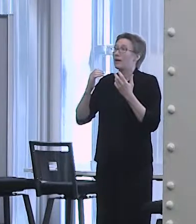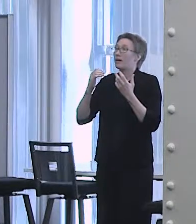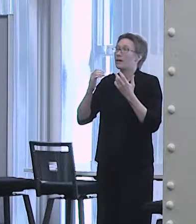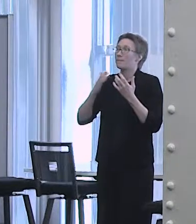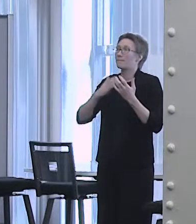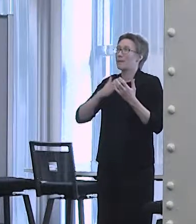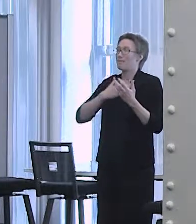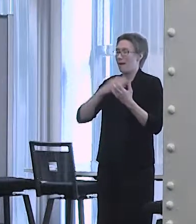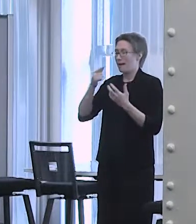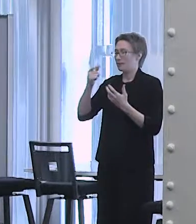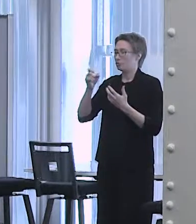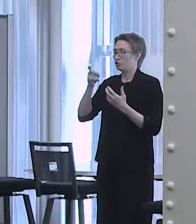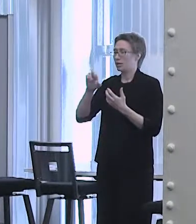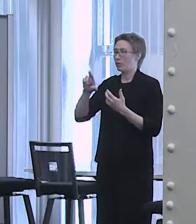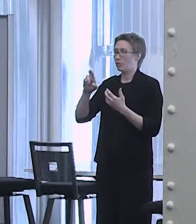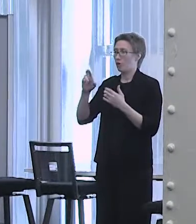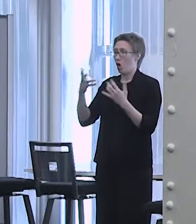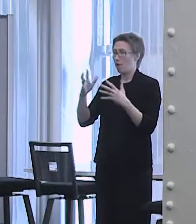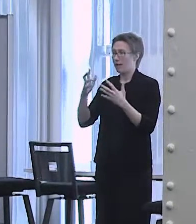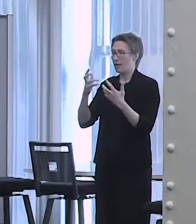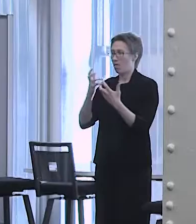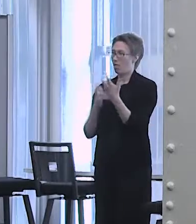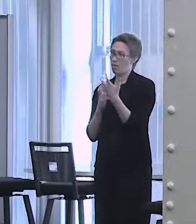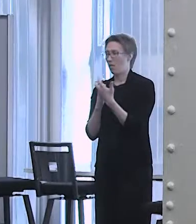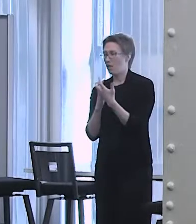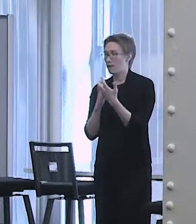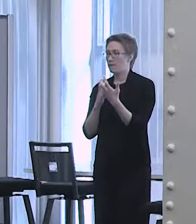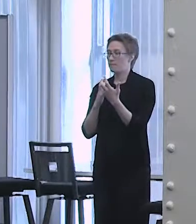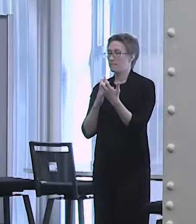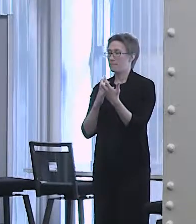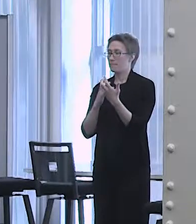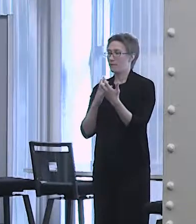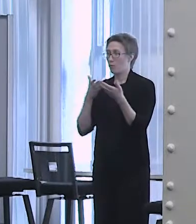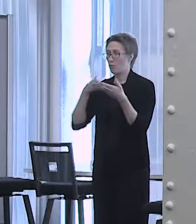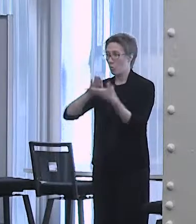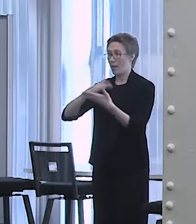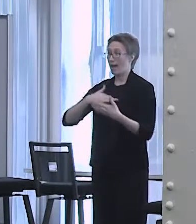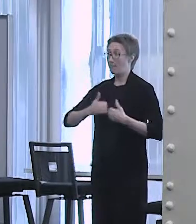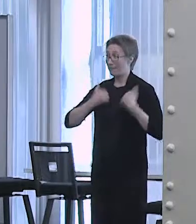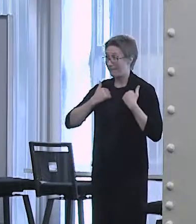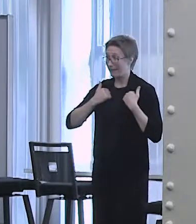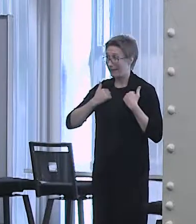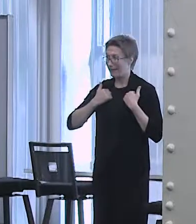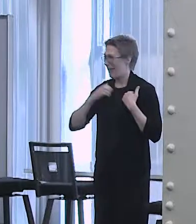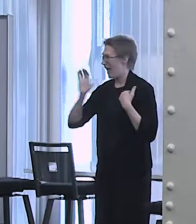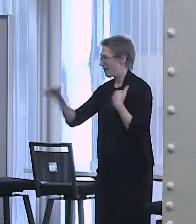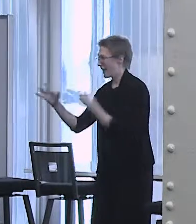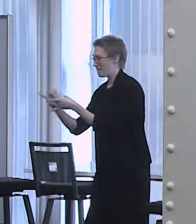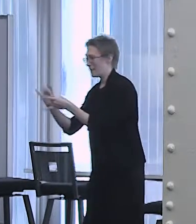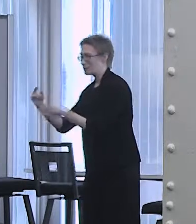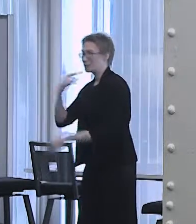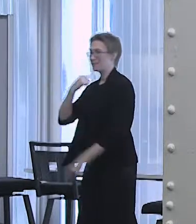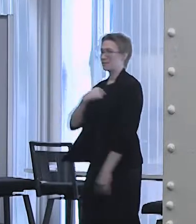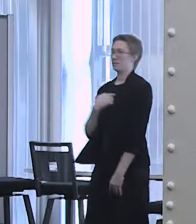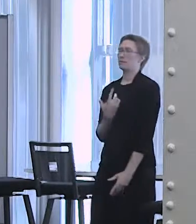Is that what you need to hear? Of course not. These are the kinds of messages that society sends trans people